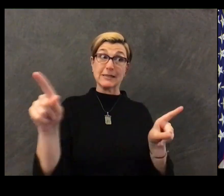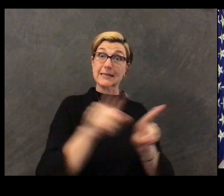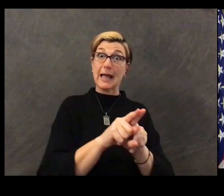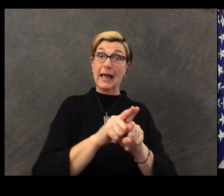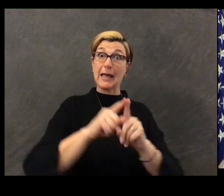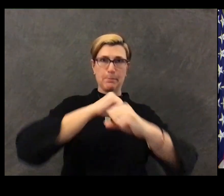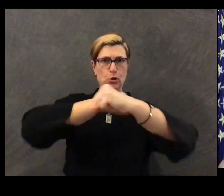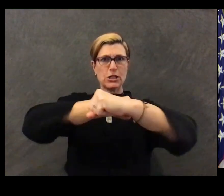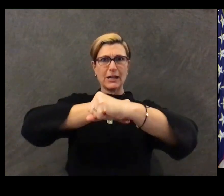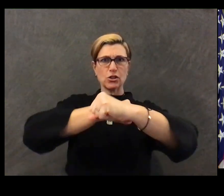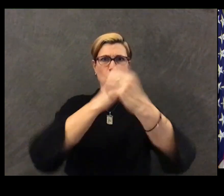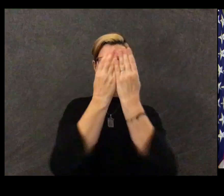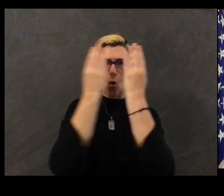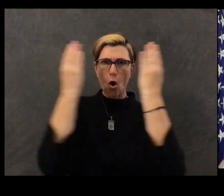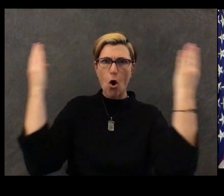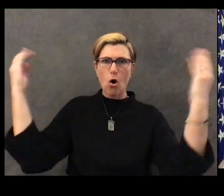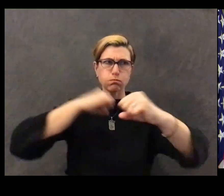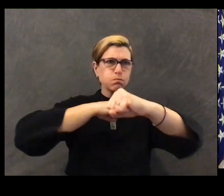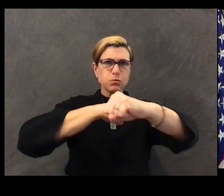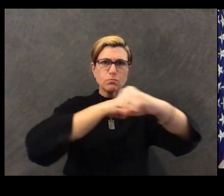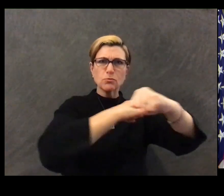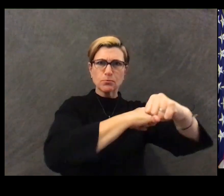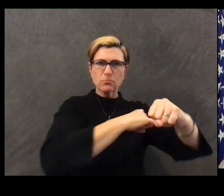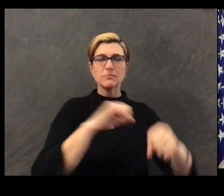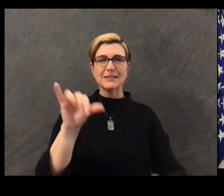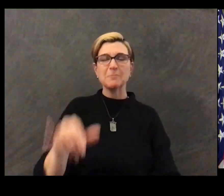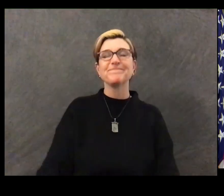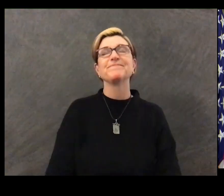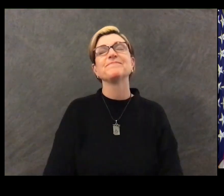it's going to perform it equally as well furthermore the council will seek input